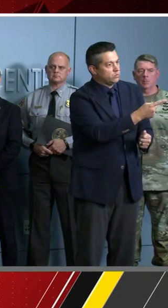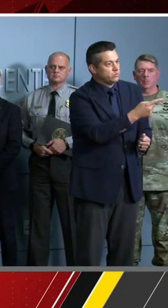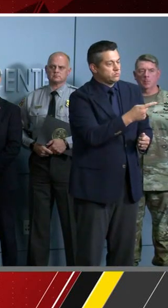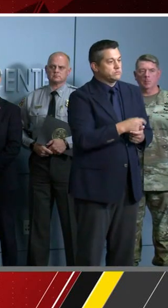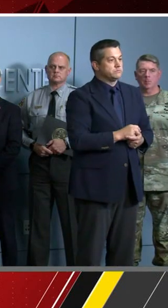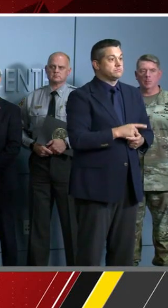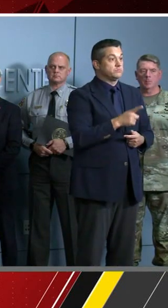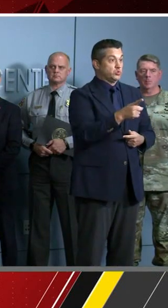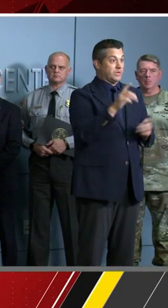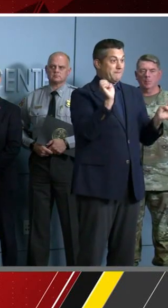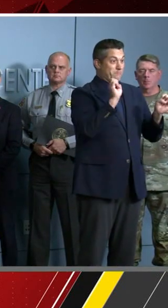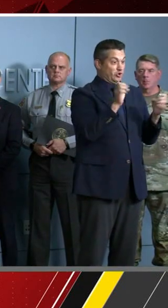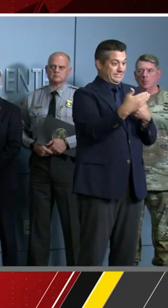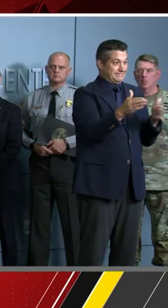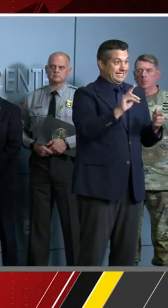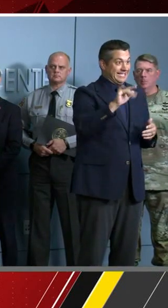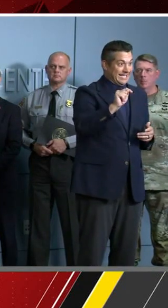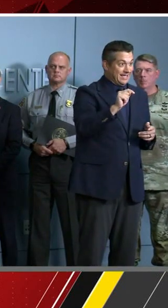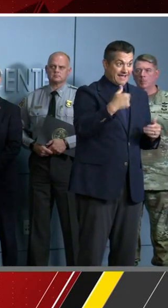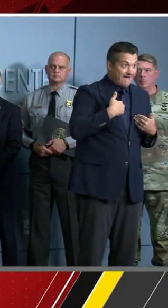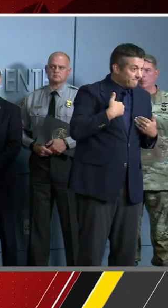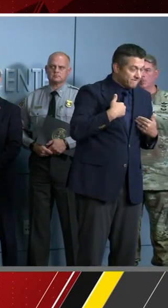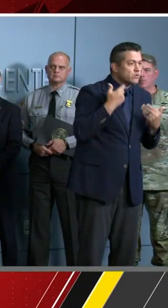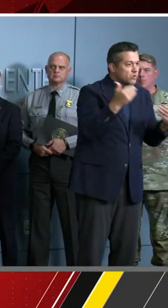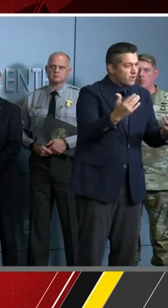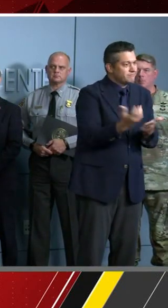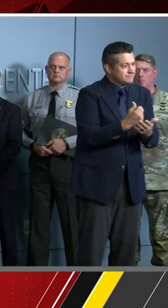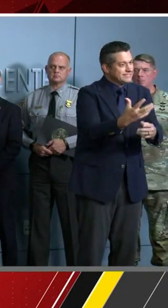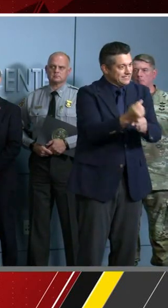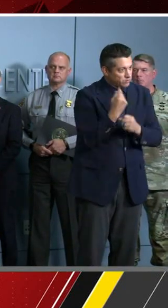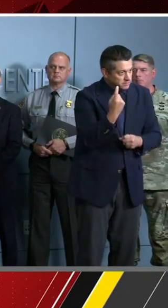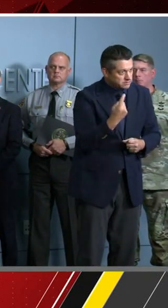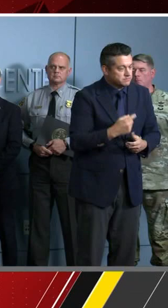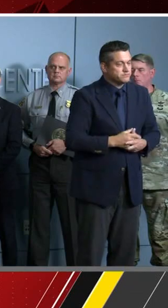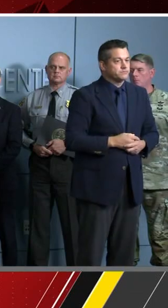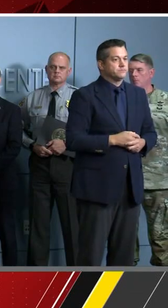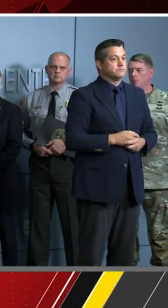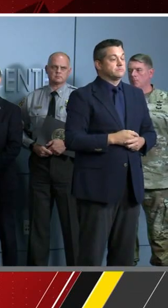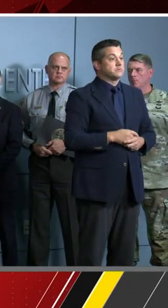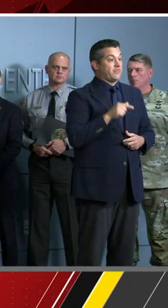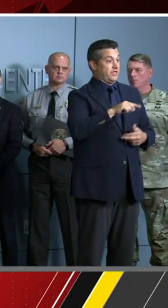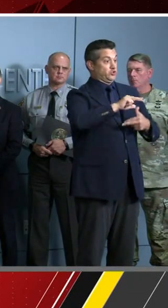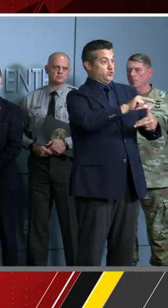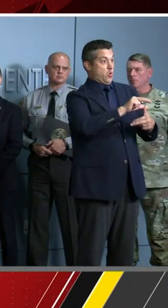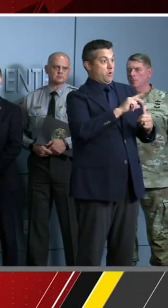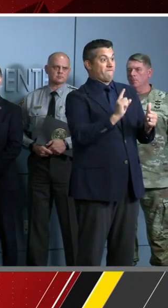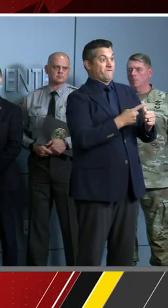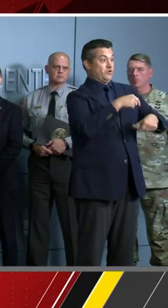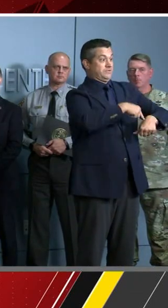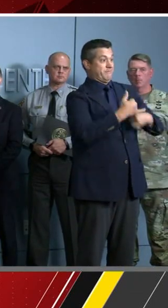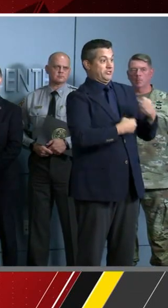one. This is the first storm of